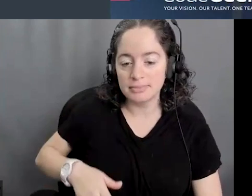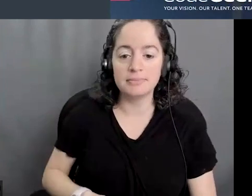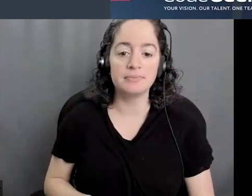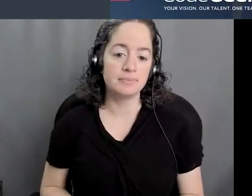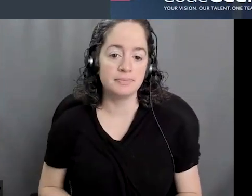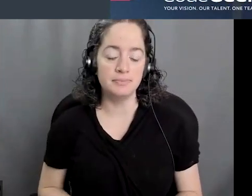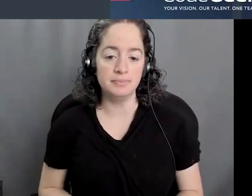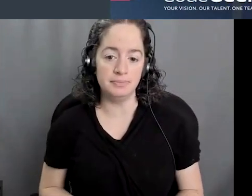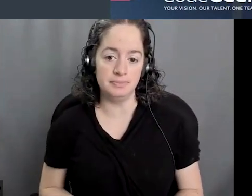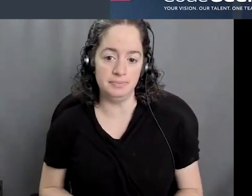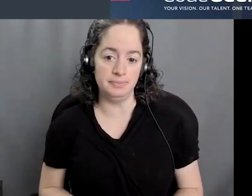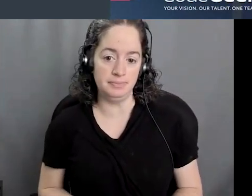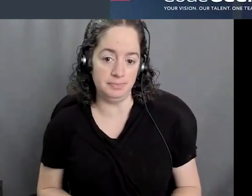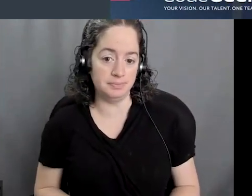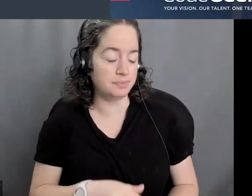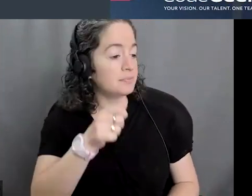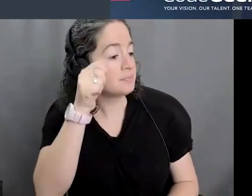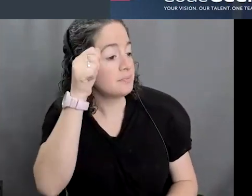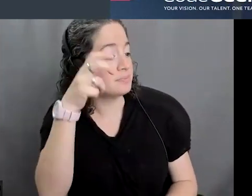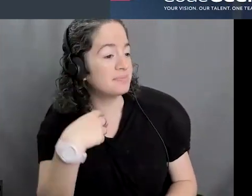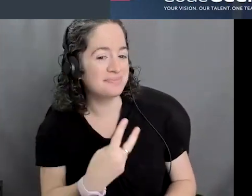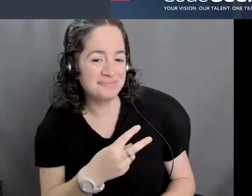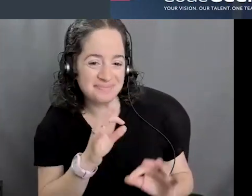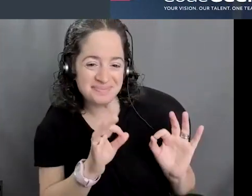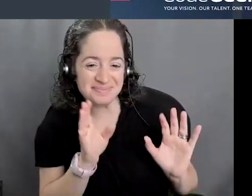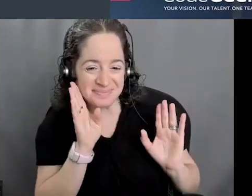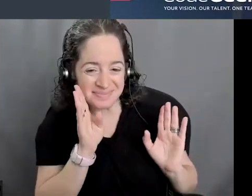Awesome. Thank you very much, Amber, and hello to everyone here.